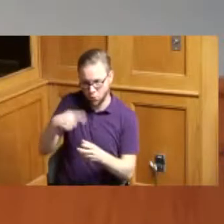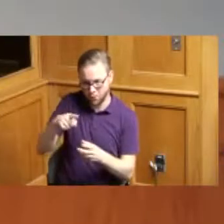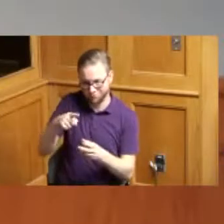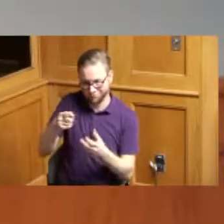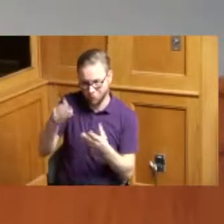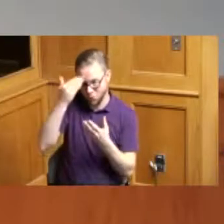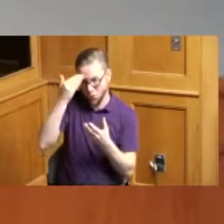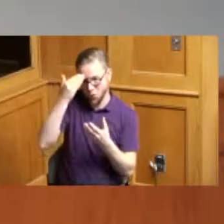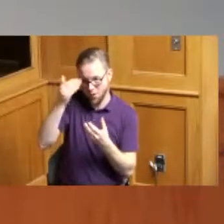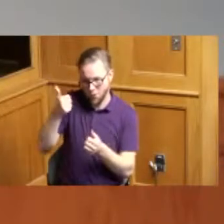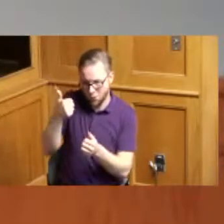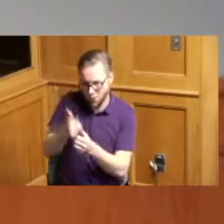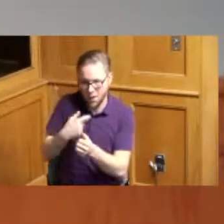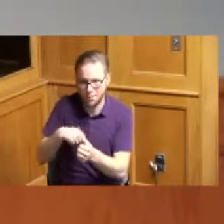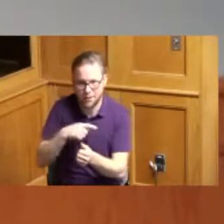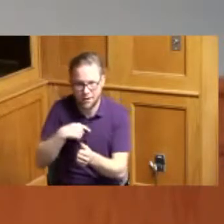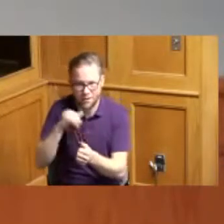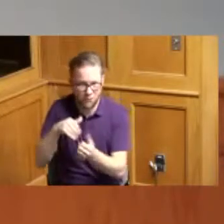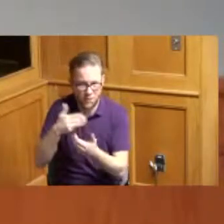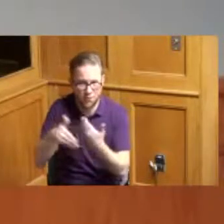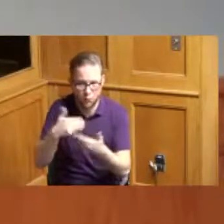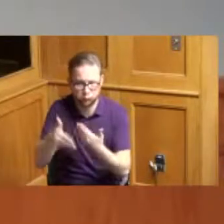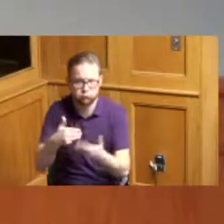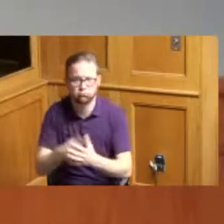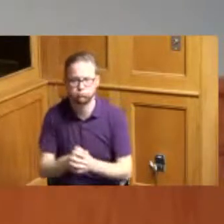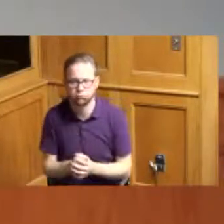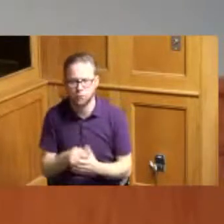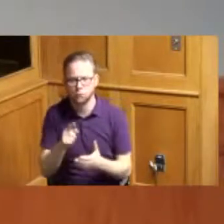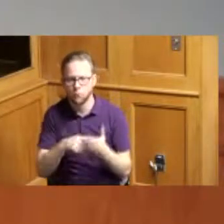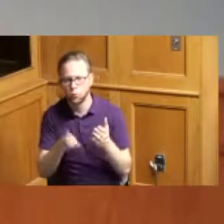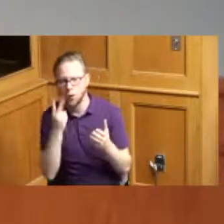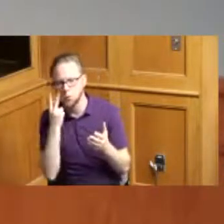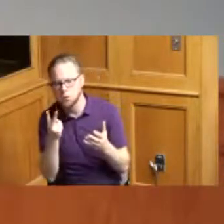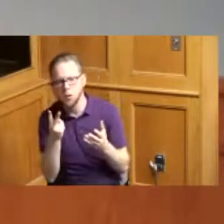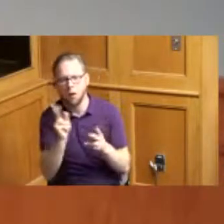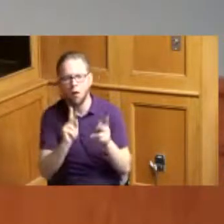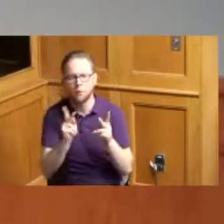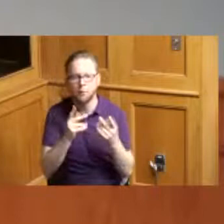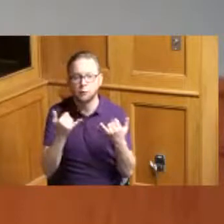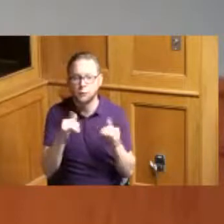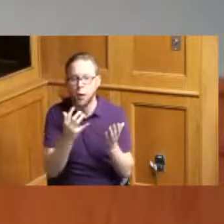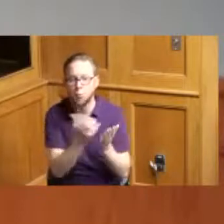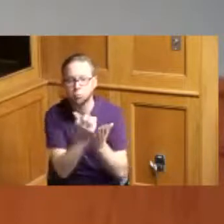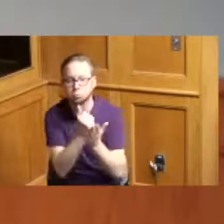how that's going and again what what you're seeing by way of the volume of calls certainly thank you